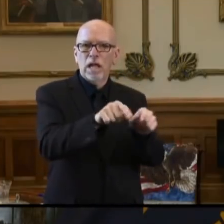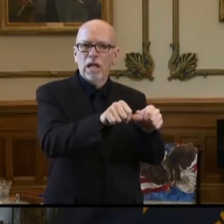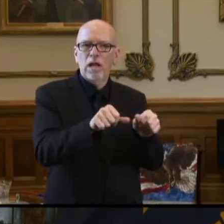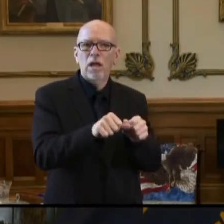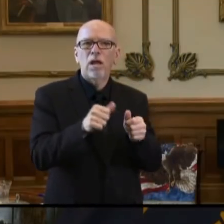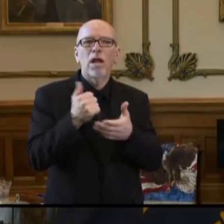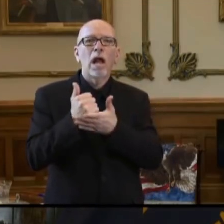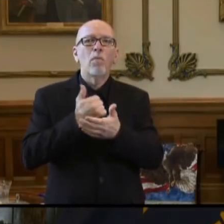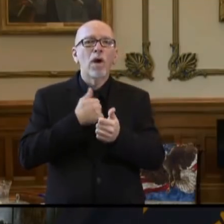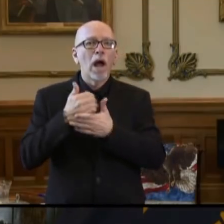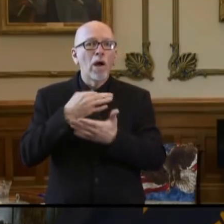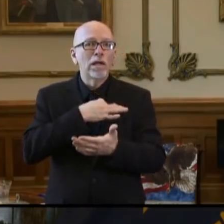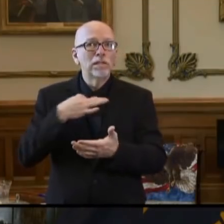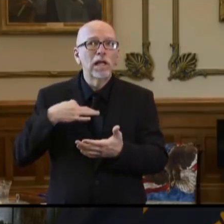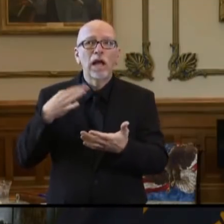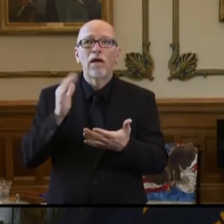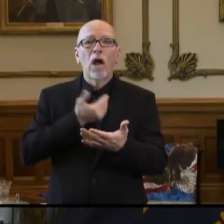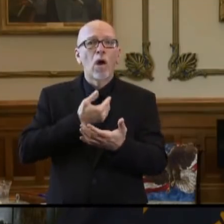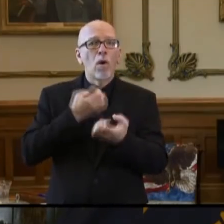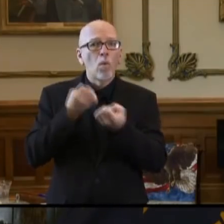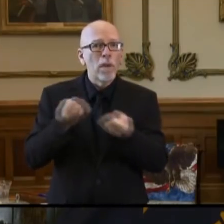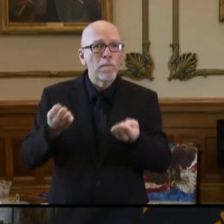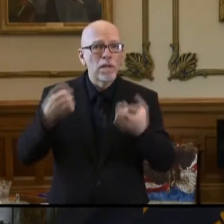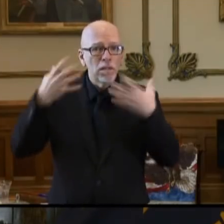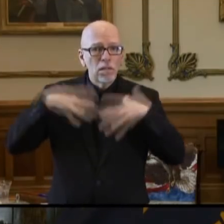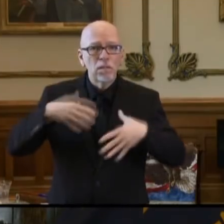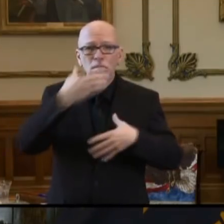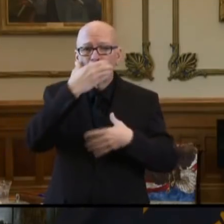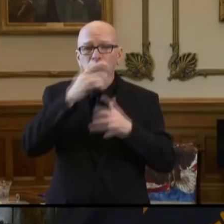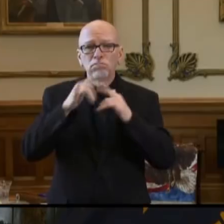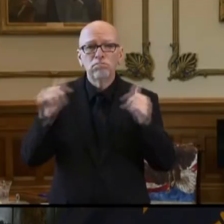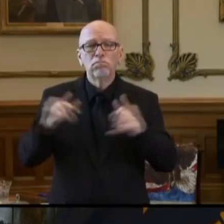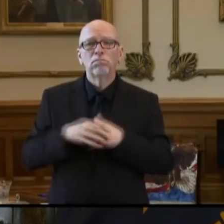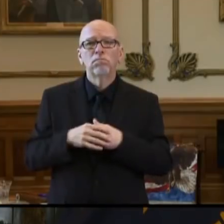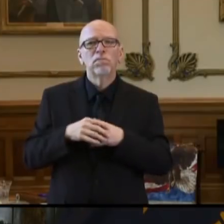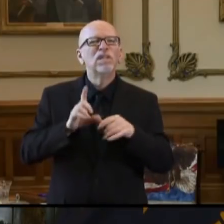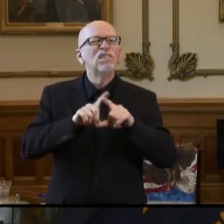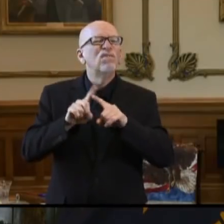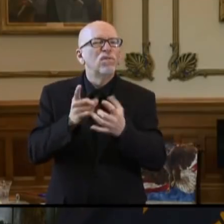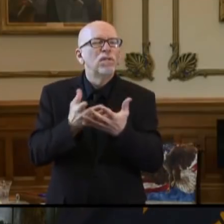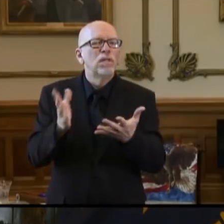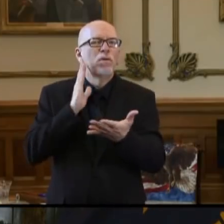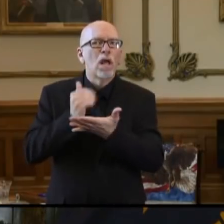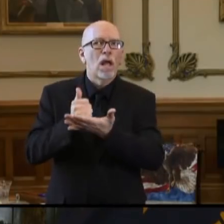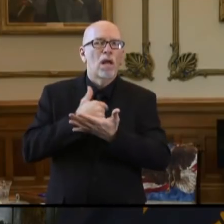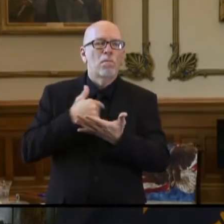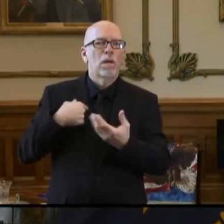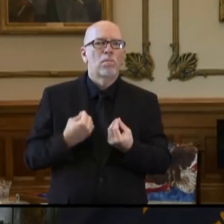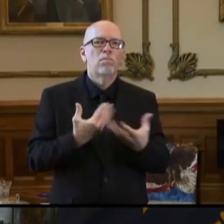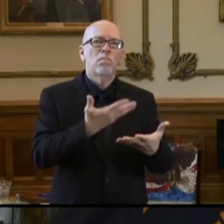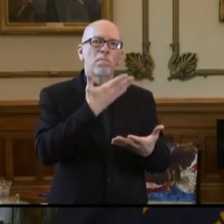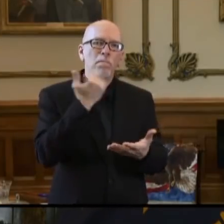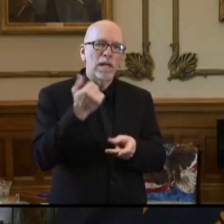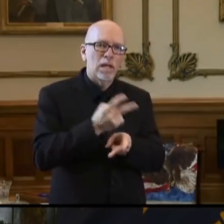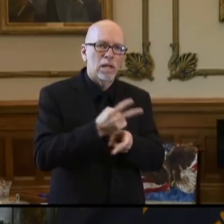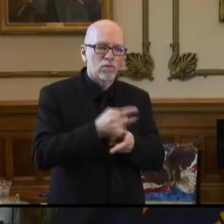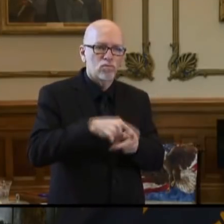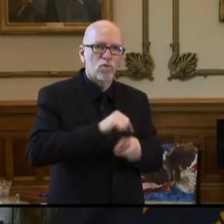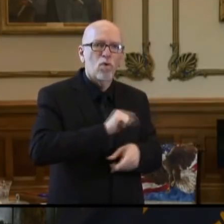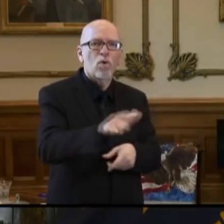WITH COMA 19 WITHIN OUR SPACES TO HELP US WITH PERSONNEL WITH PPE, PERSONAL PROTECTIVE